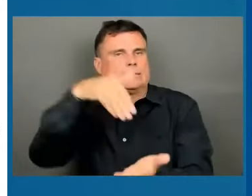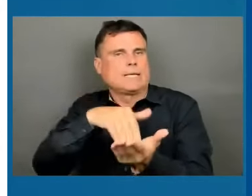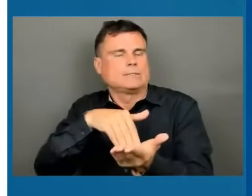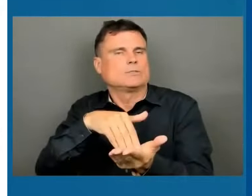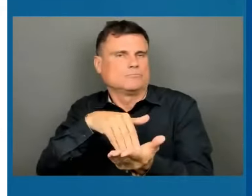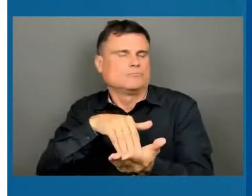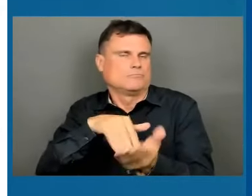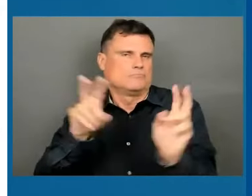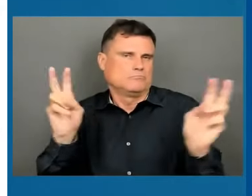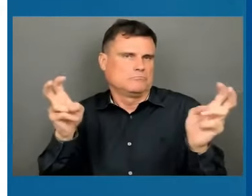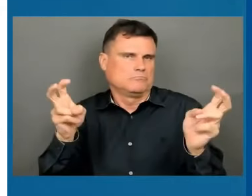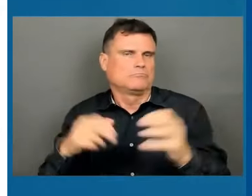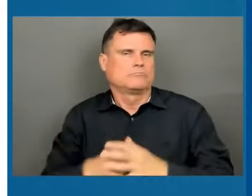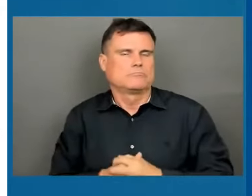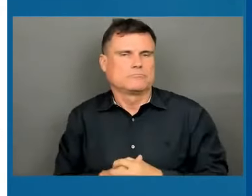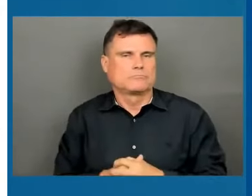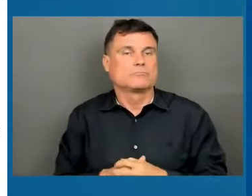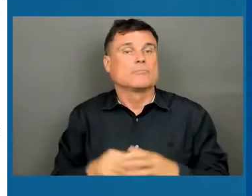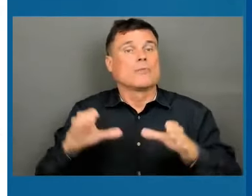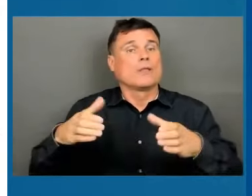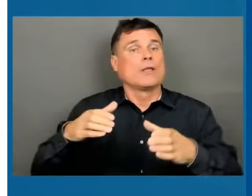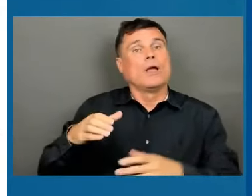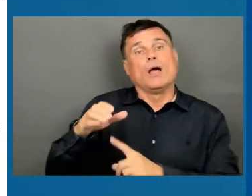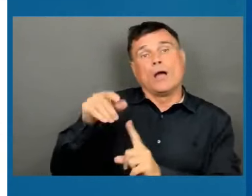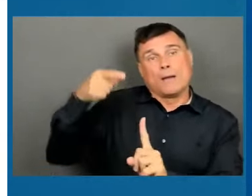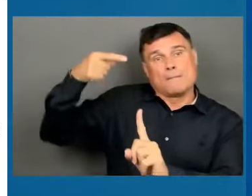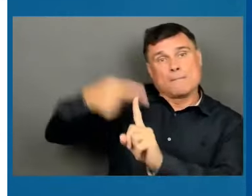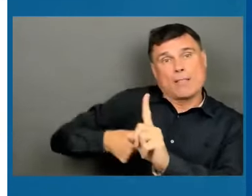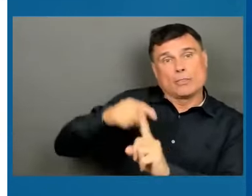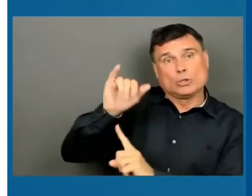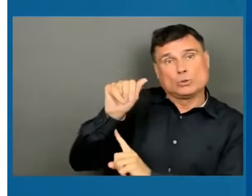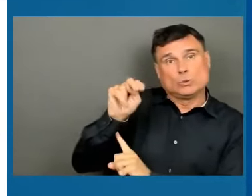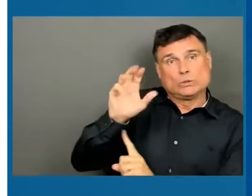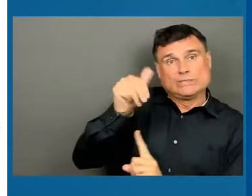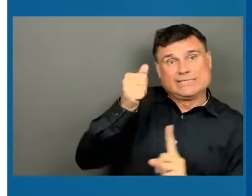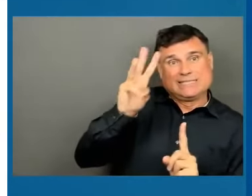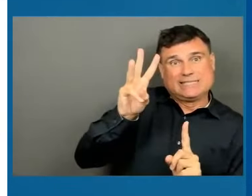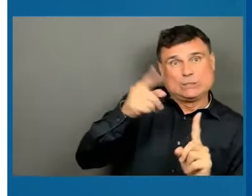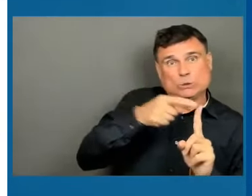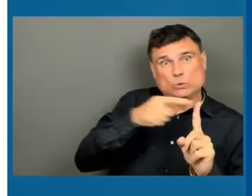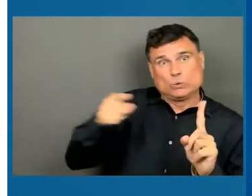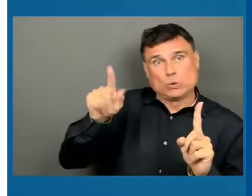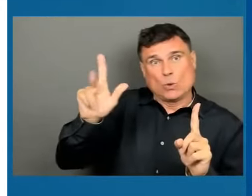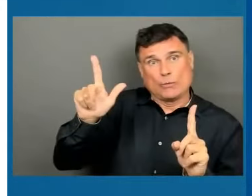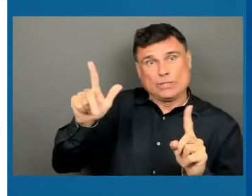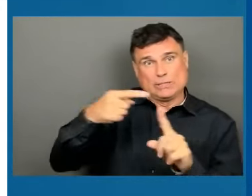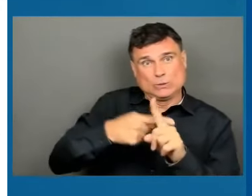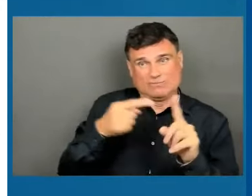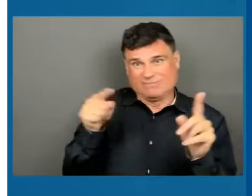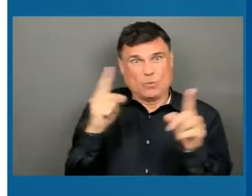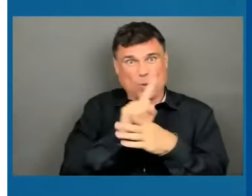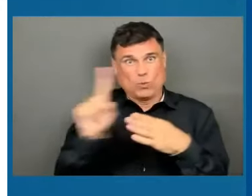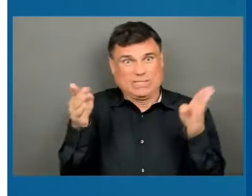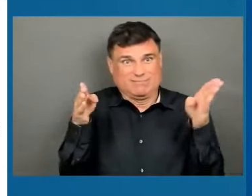them in blue as being. Below seasonal values, in oranges and reds as above